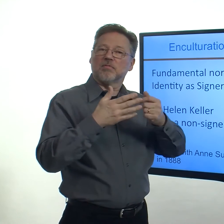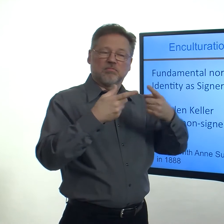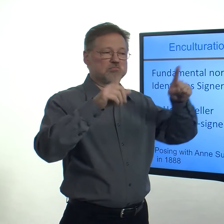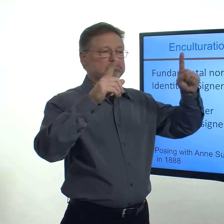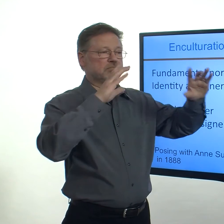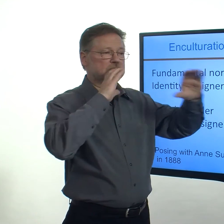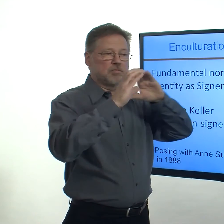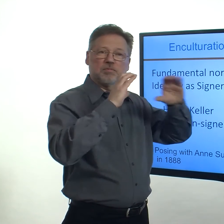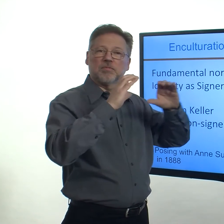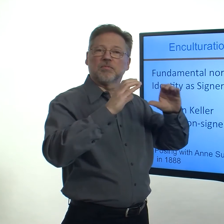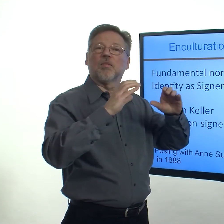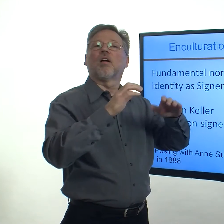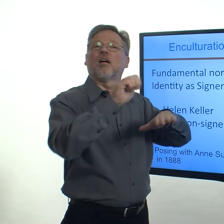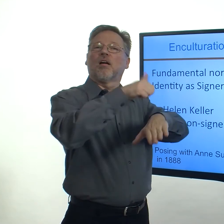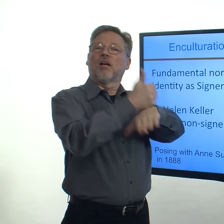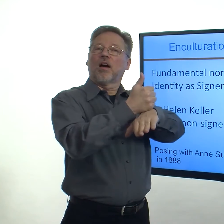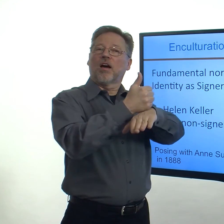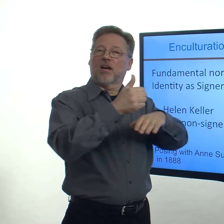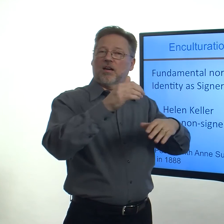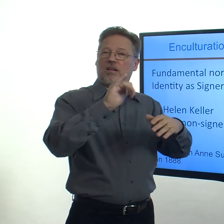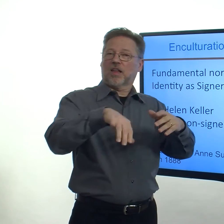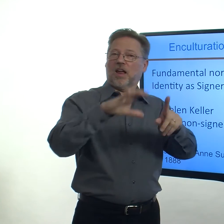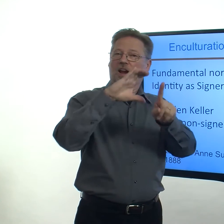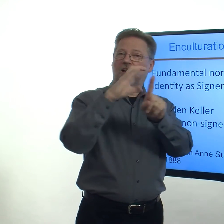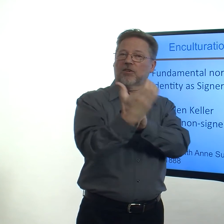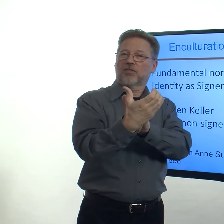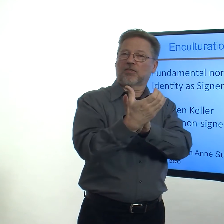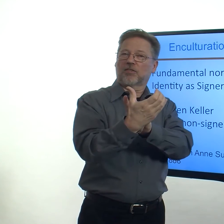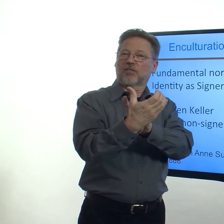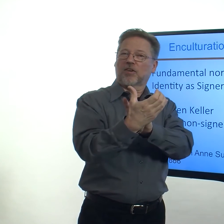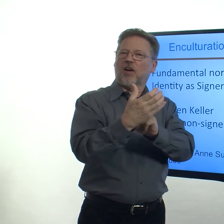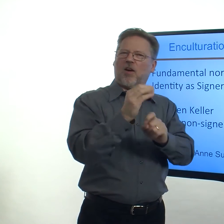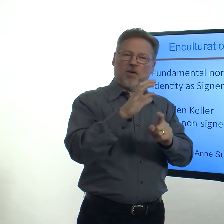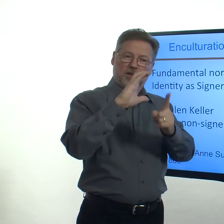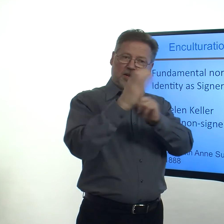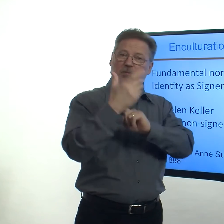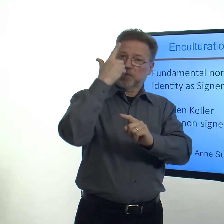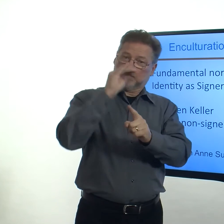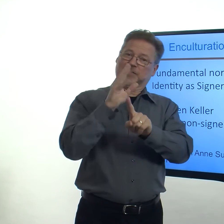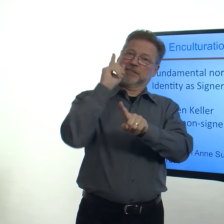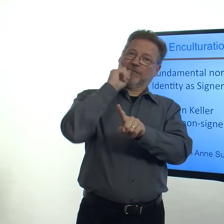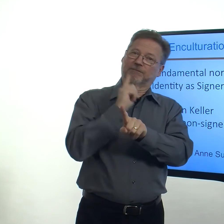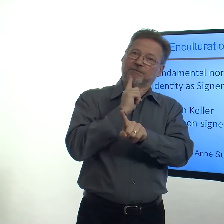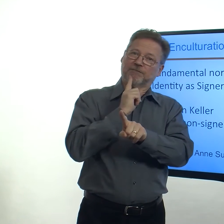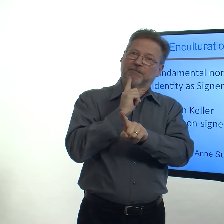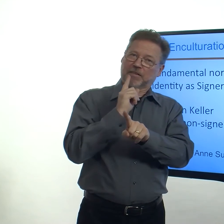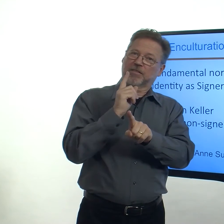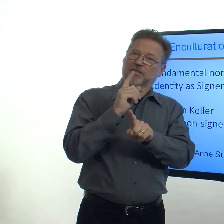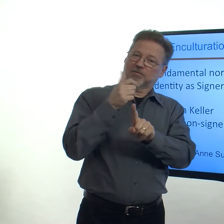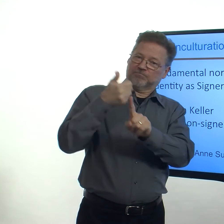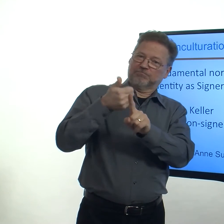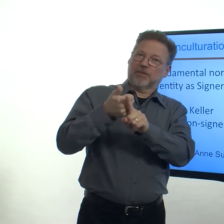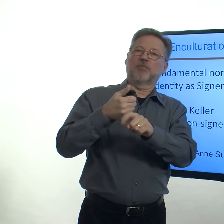So, did that lead to culture, or is culture based on being deaf?